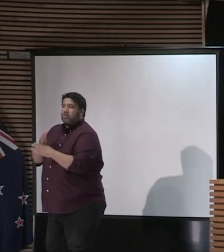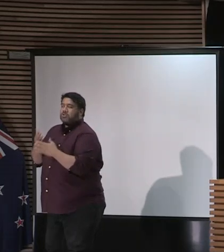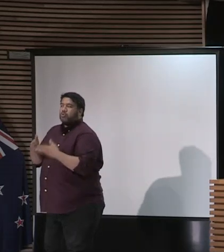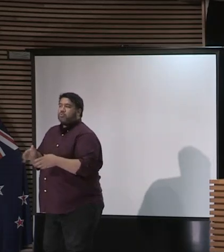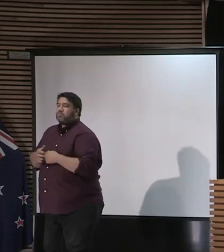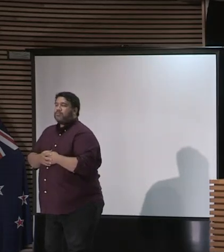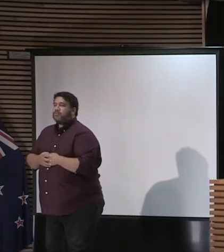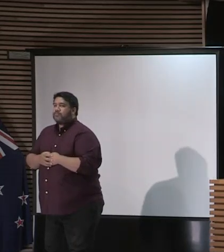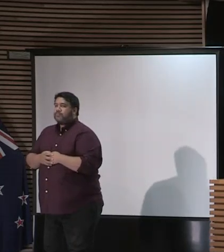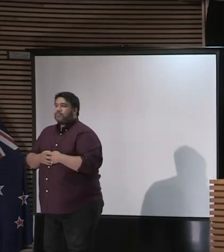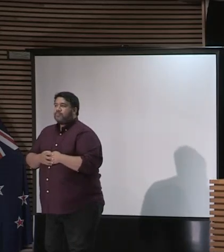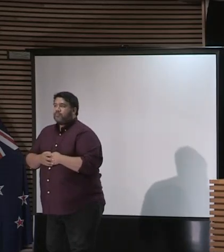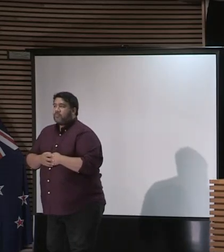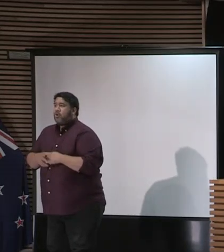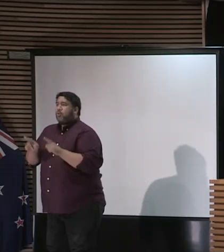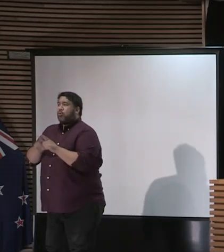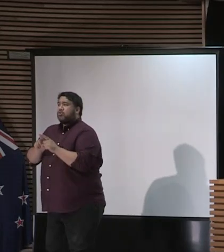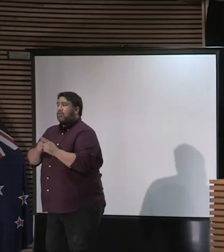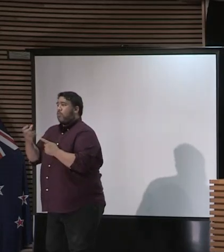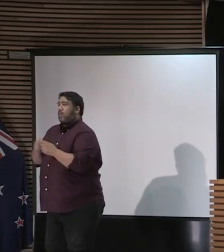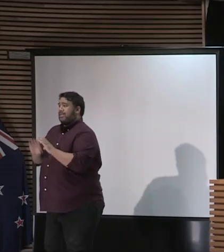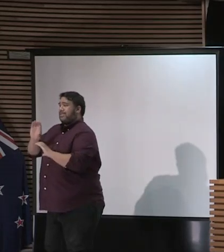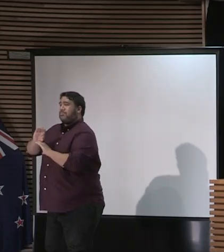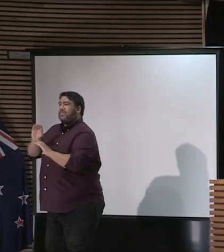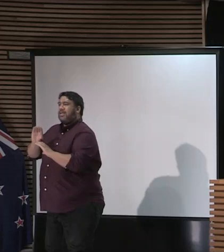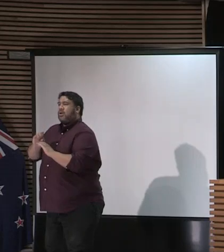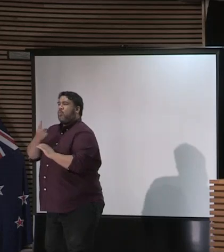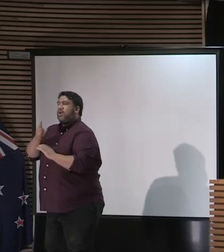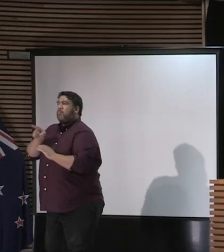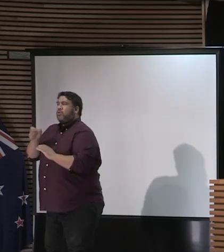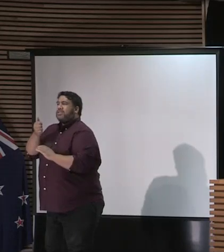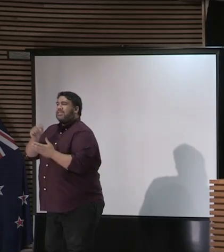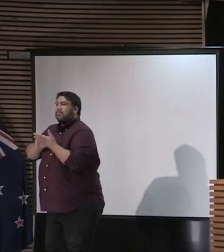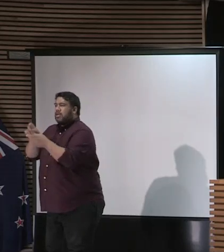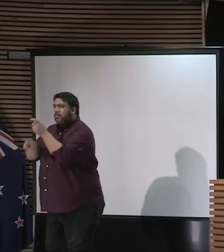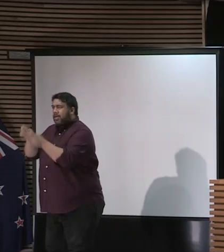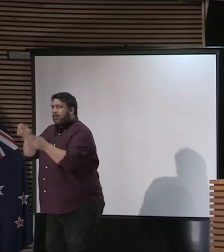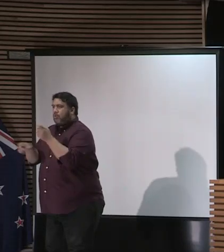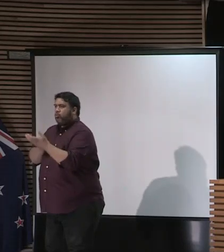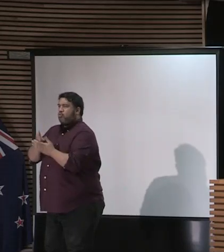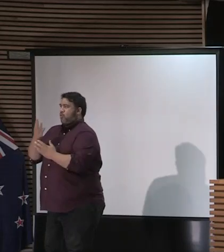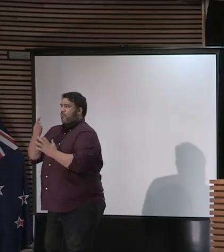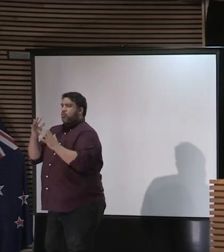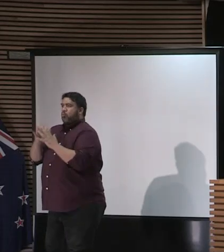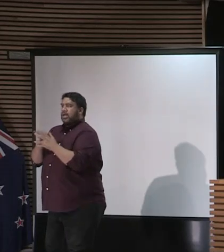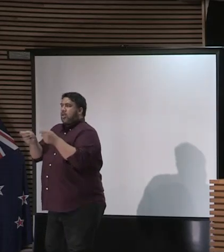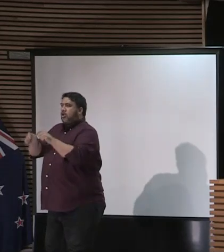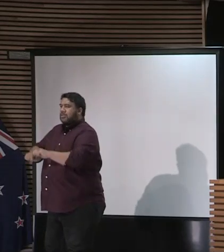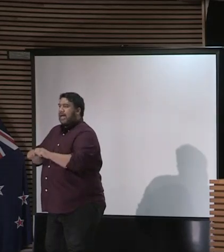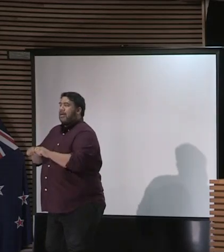New Zealand has not escaped this reality. Finally, I'd like to say we